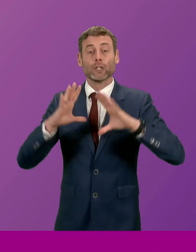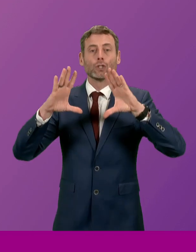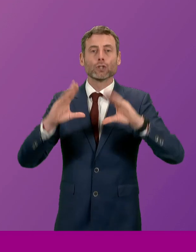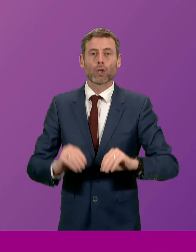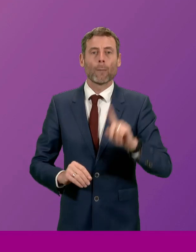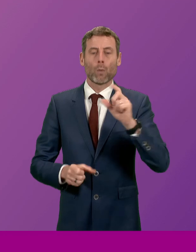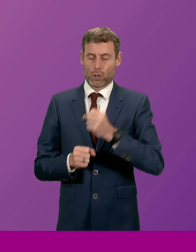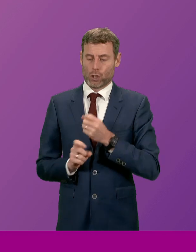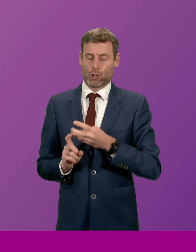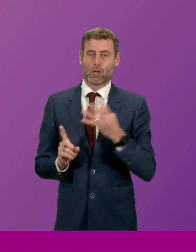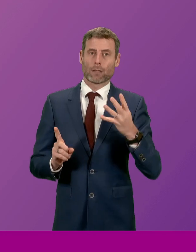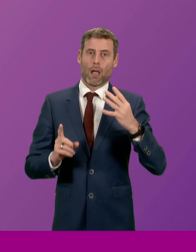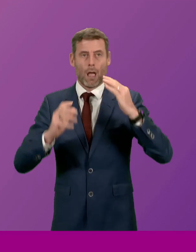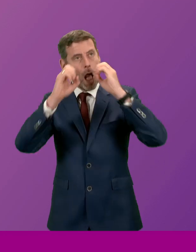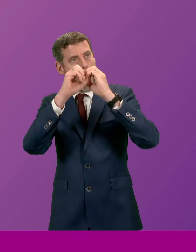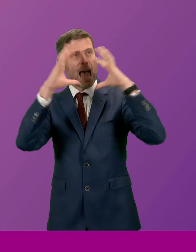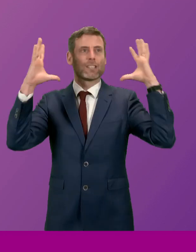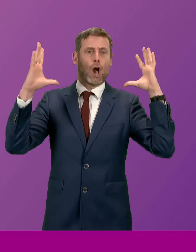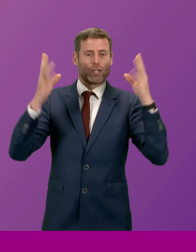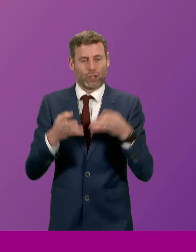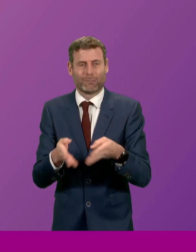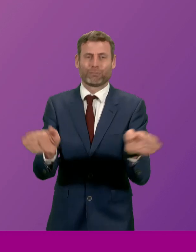which is causing so much harm to our country?